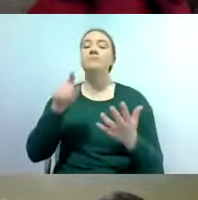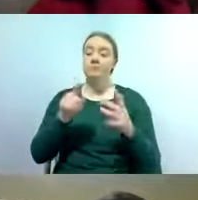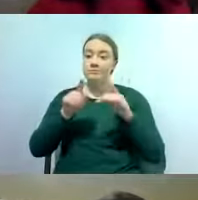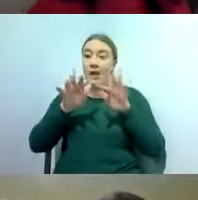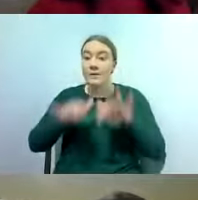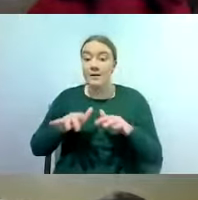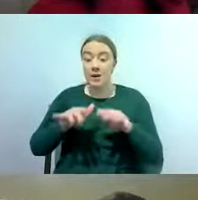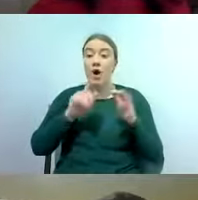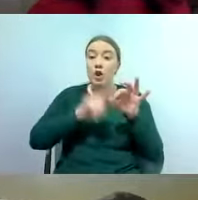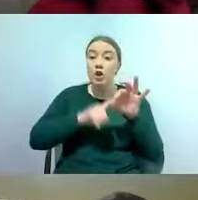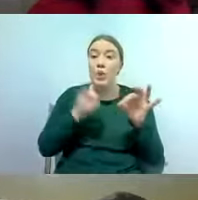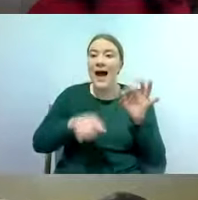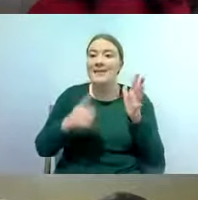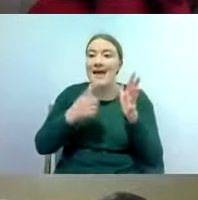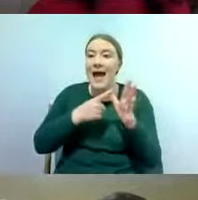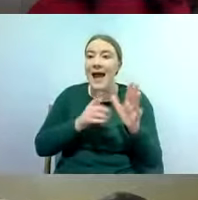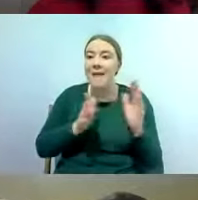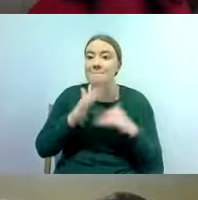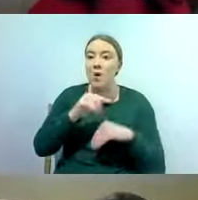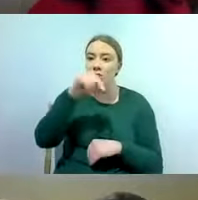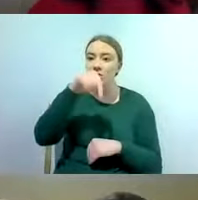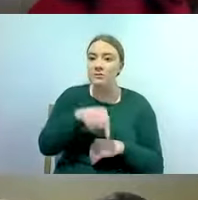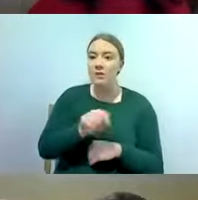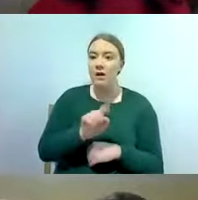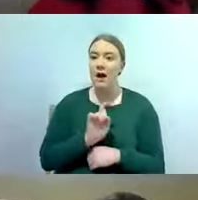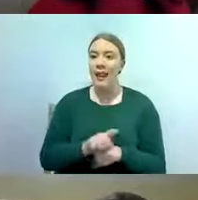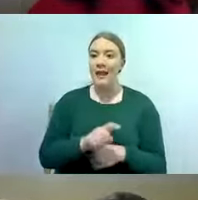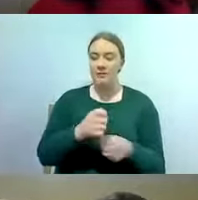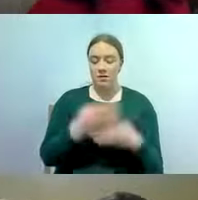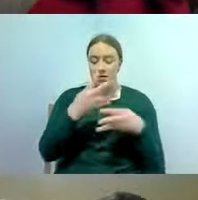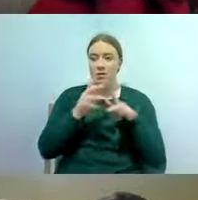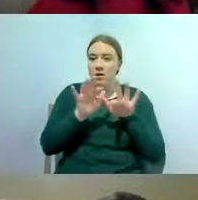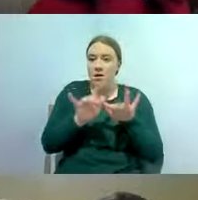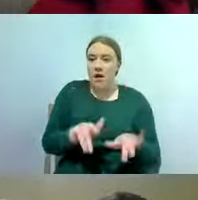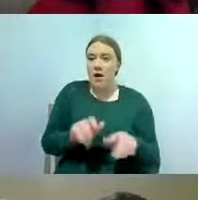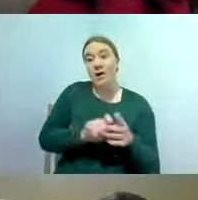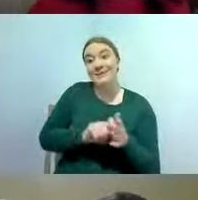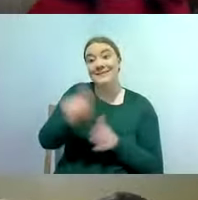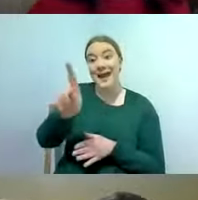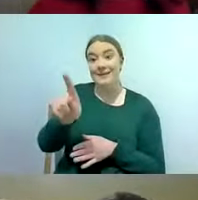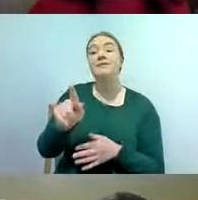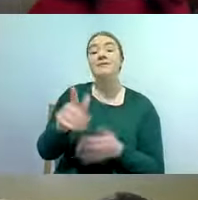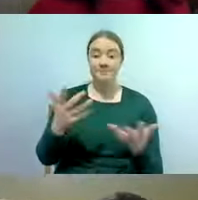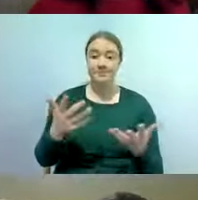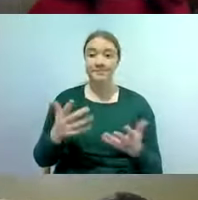the q and a section at the bottom of the control panel on your screen please note that we will only